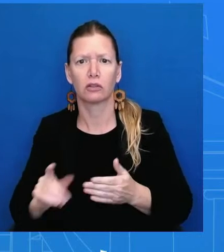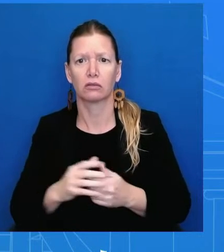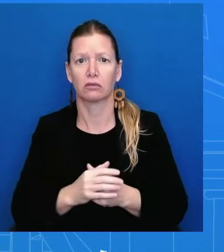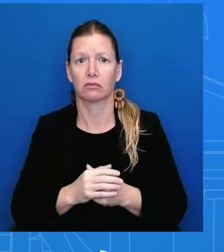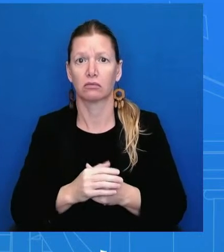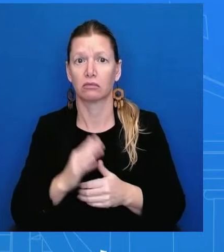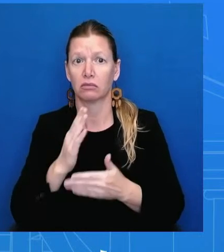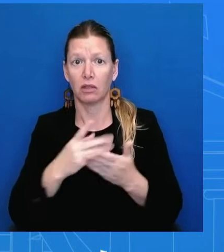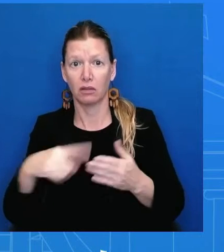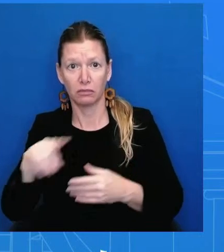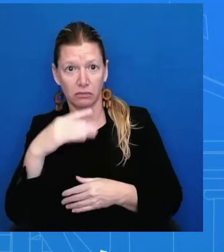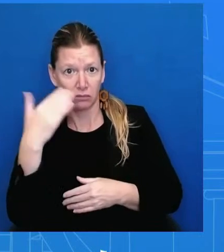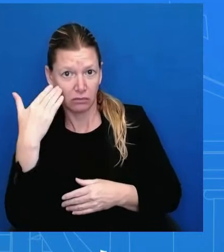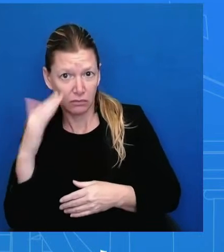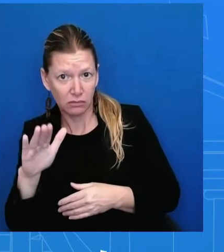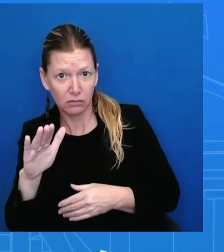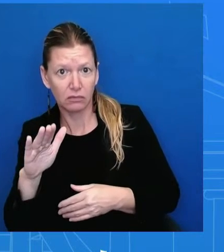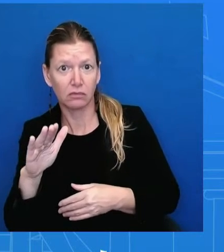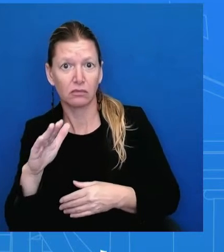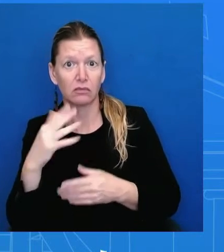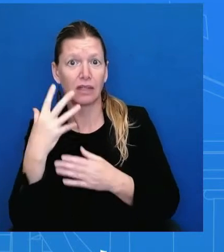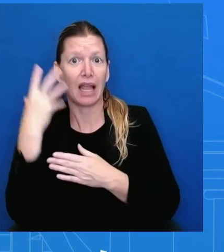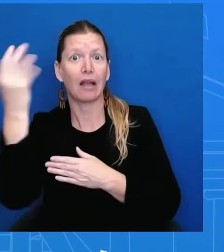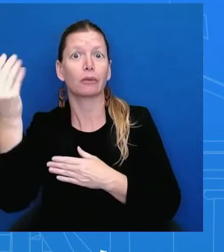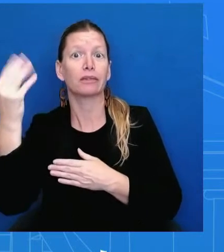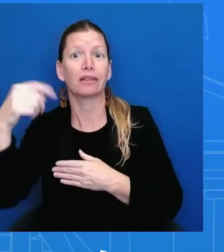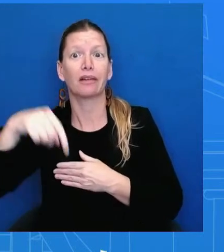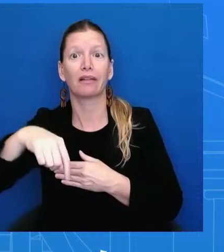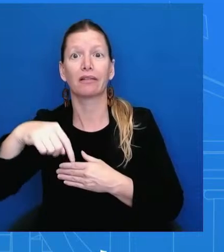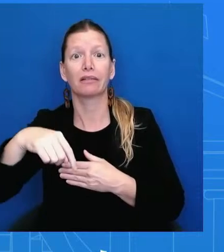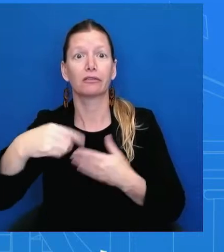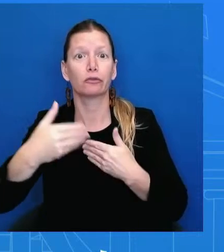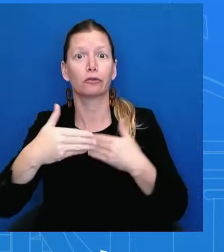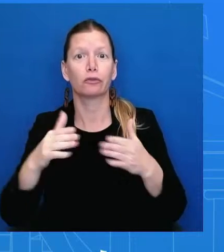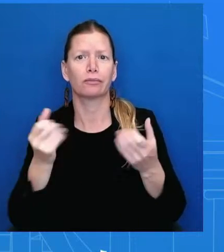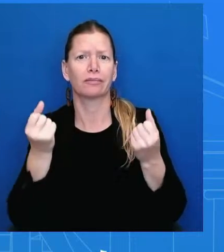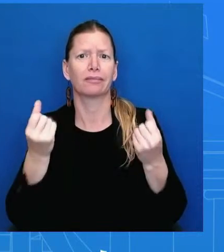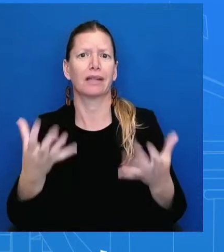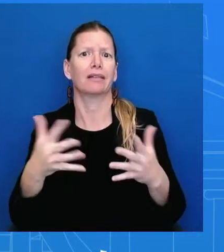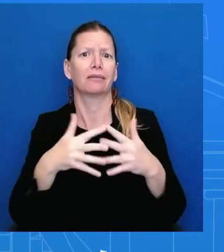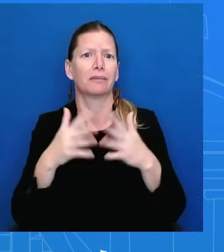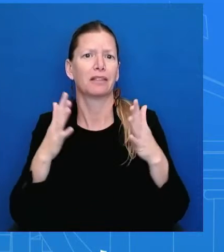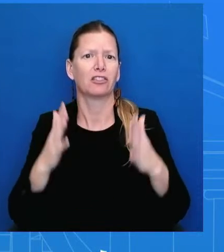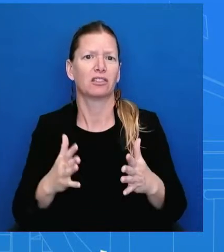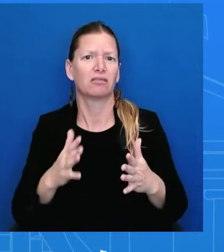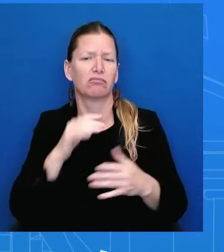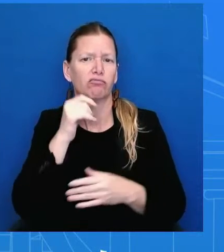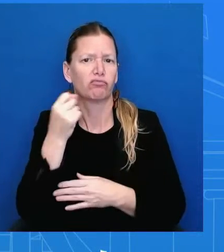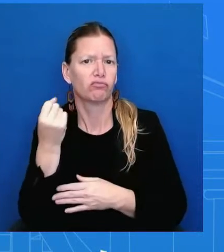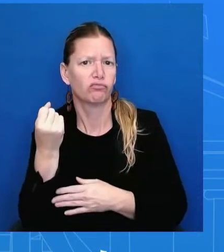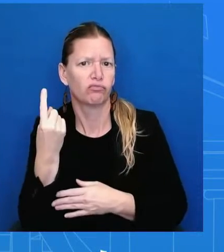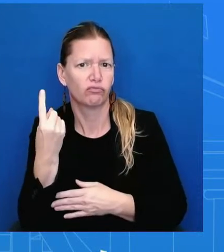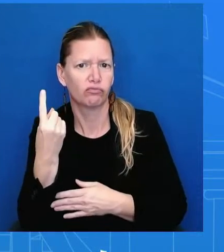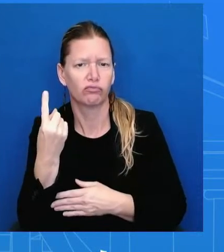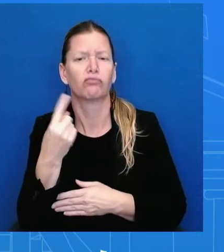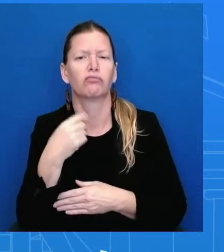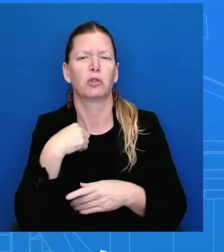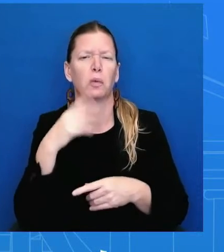outside of the White House, ma- many Americans don't actually understand this, so let's take a step back. They -- they deal with their medical issues